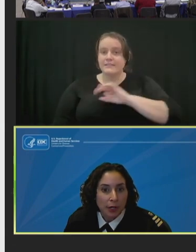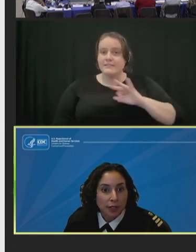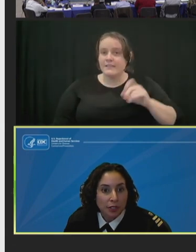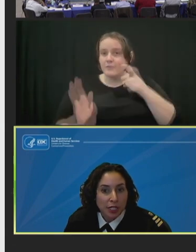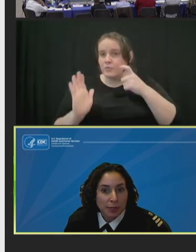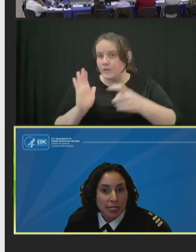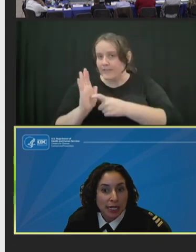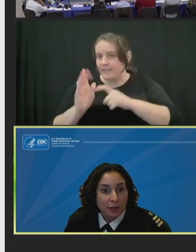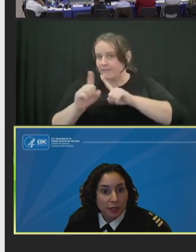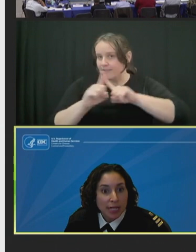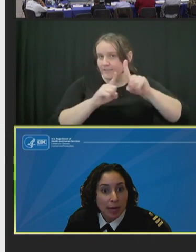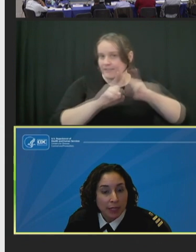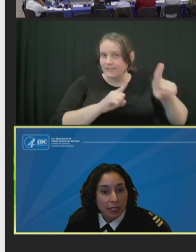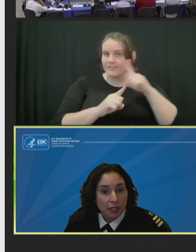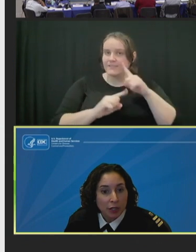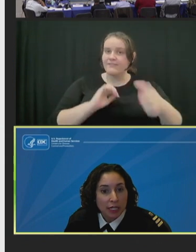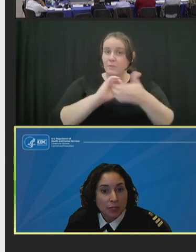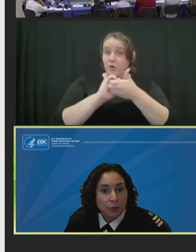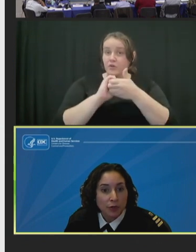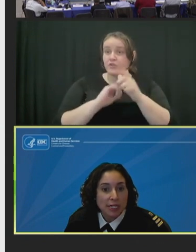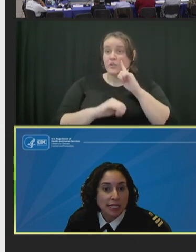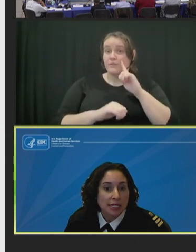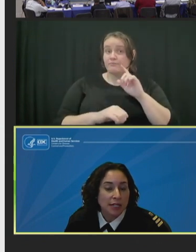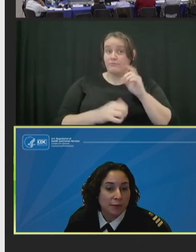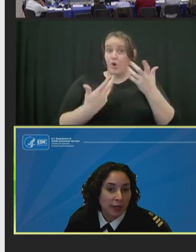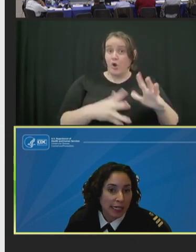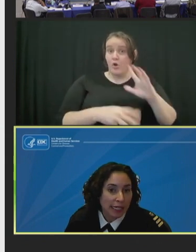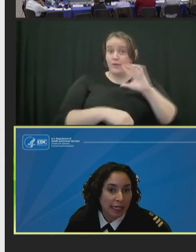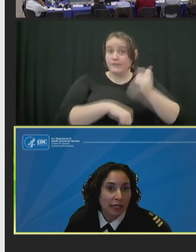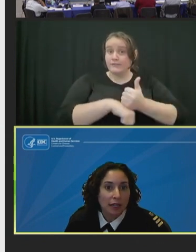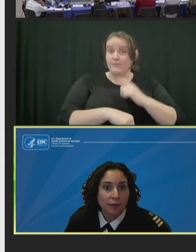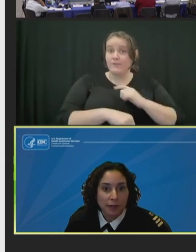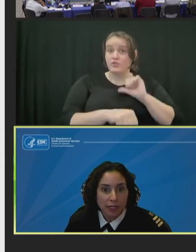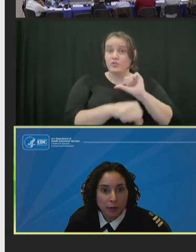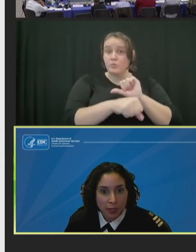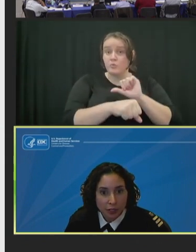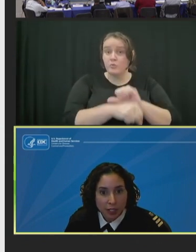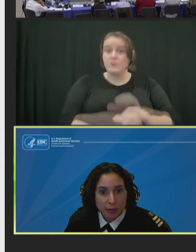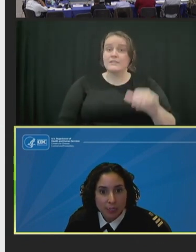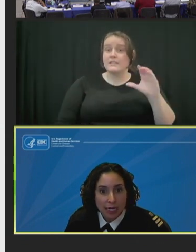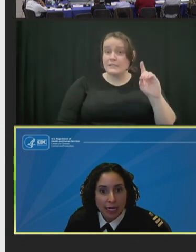partnerships and efforts happening across both CDC-funded and unfunded partnerships